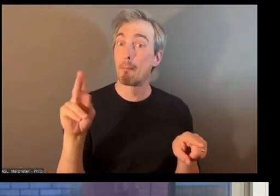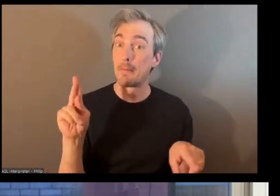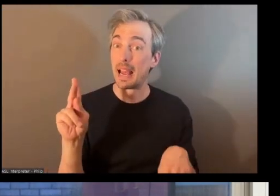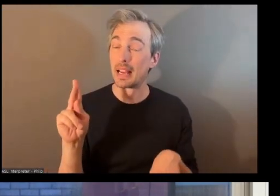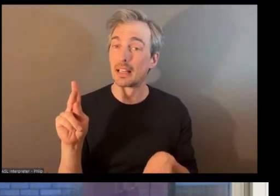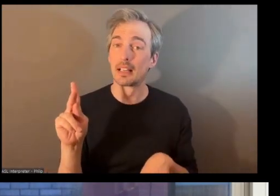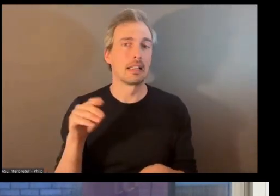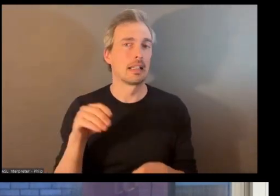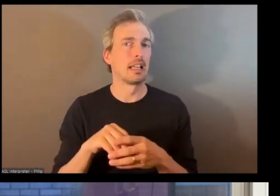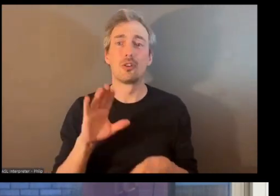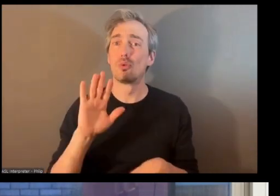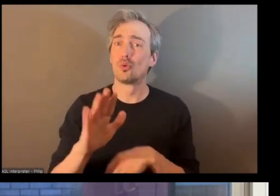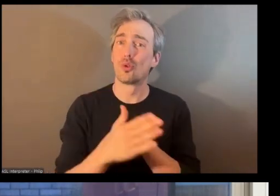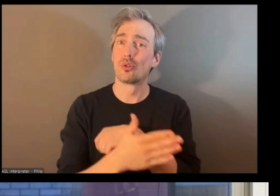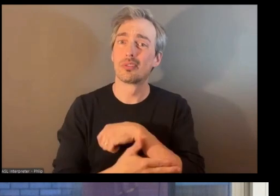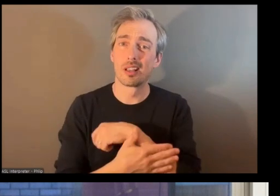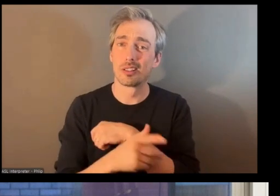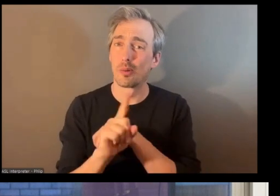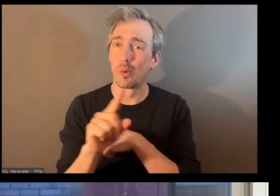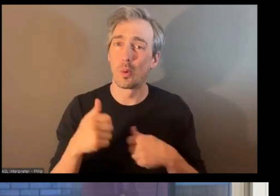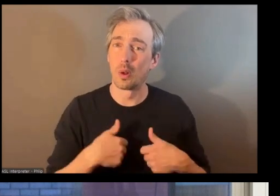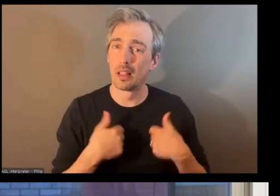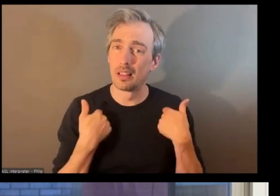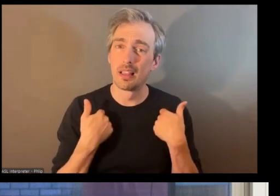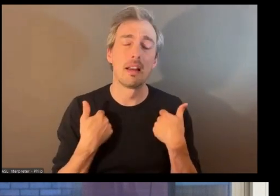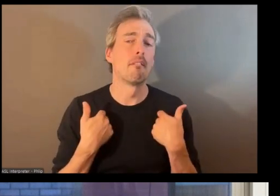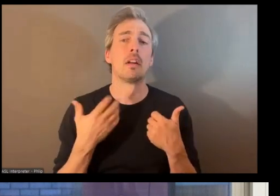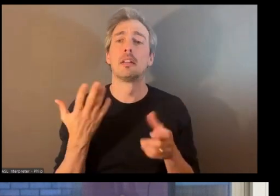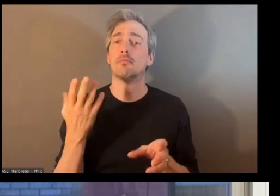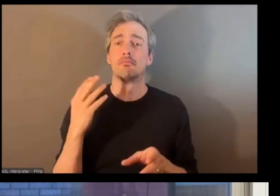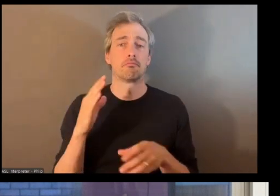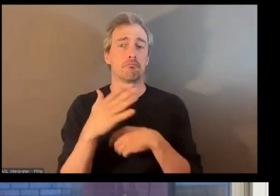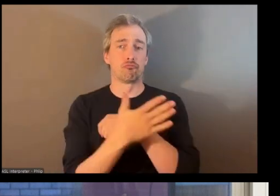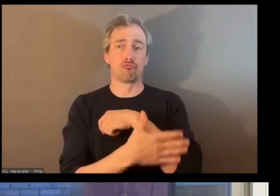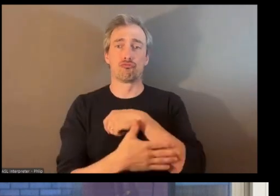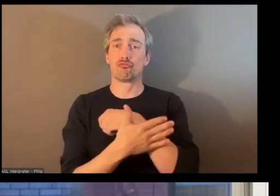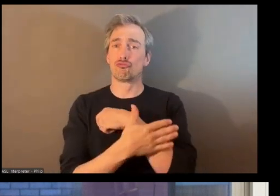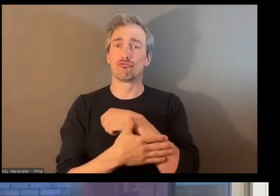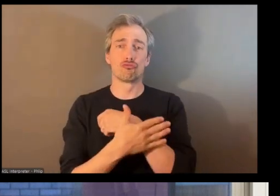In the country that the main language you speak... You're not in a rush.